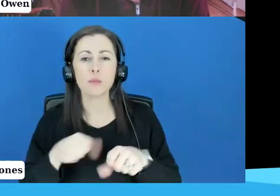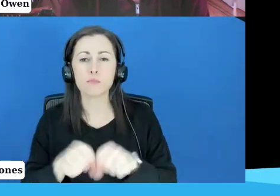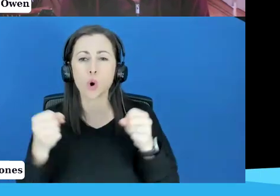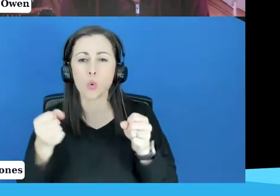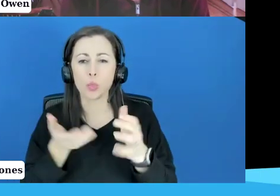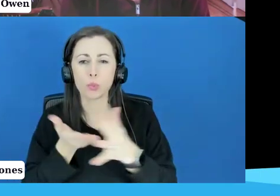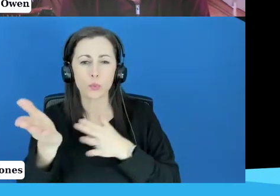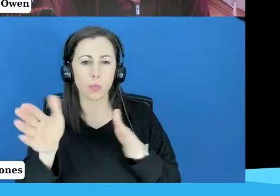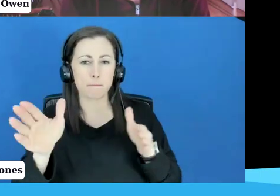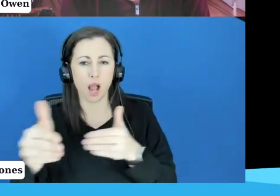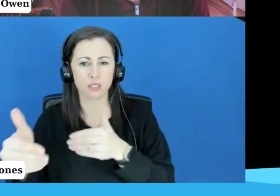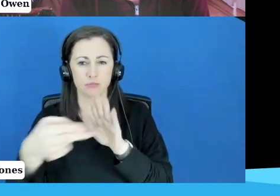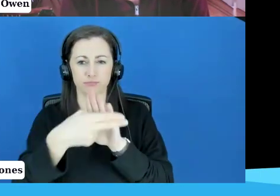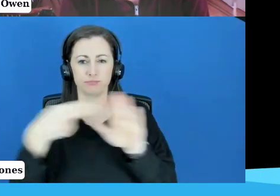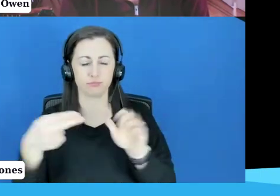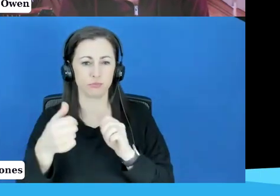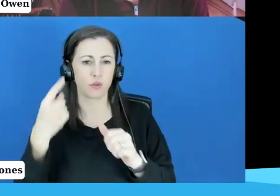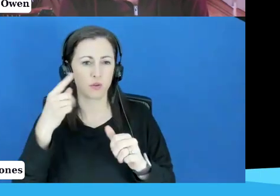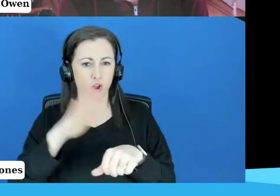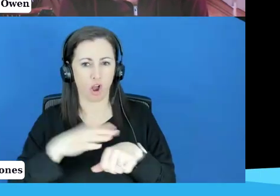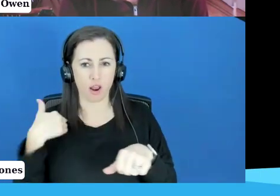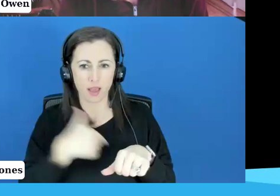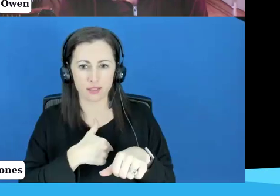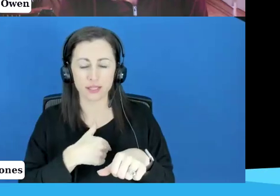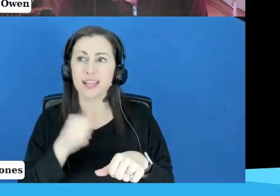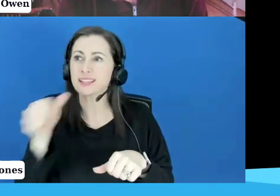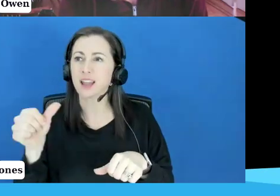It wasn't that I proved my body wasn't damaged, it very much is,